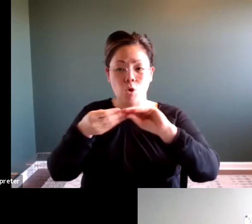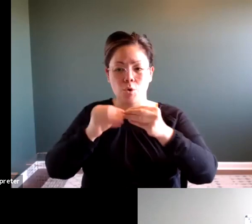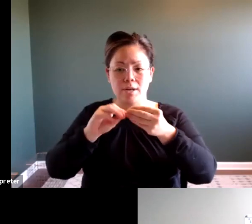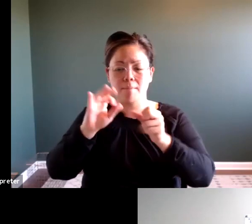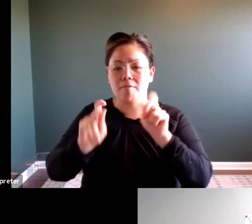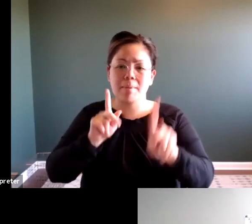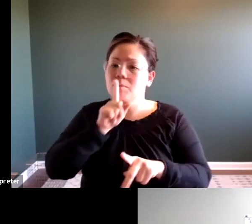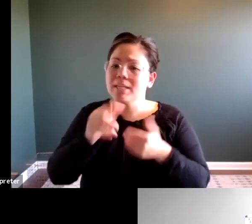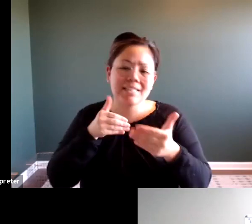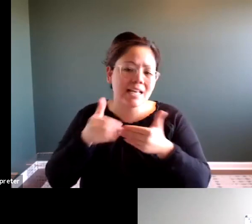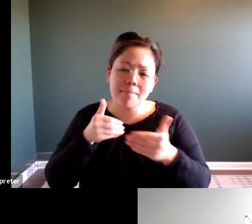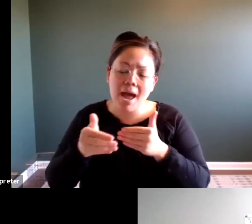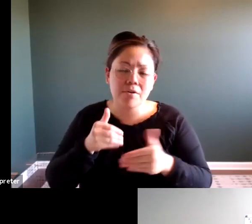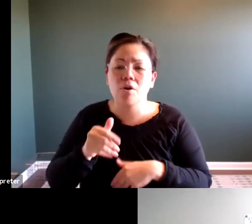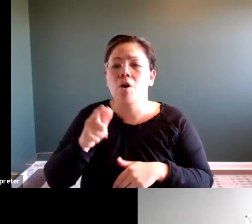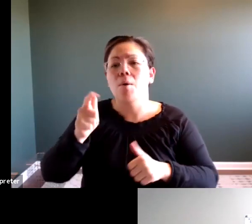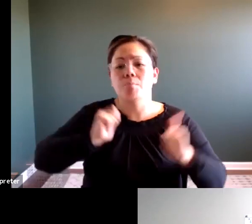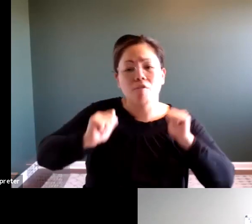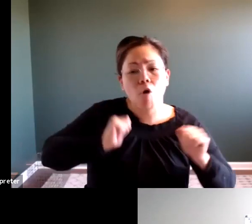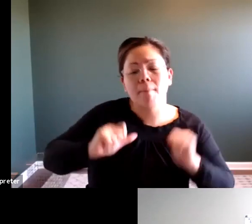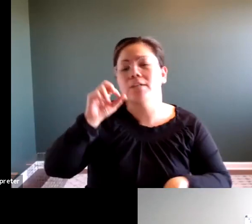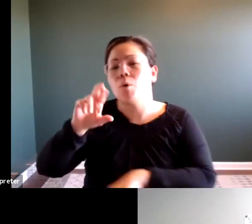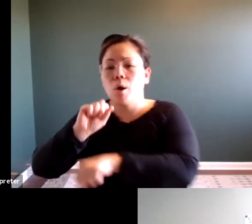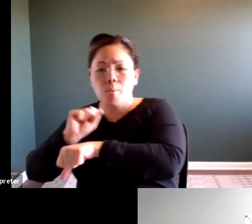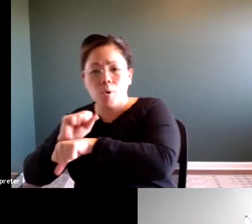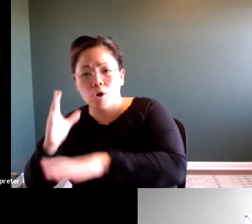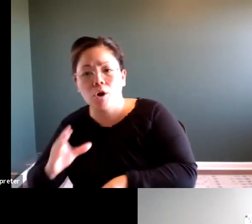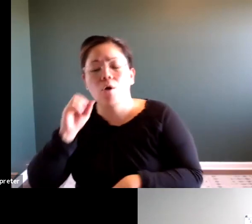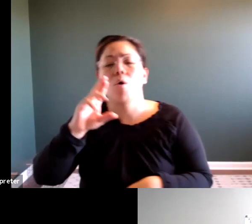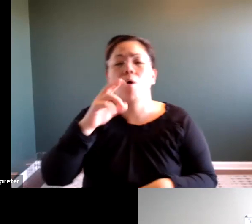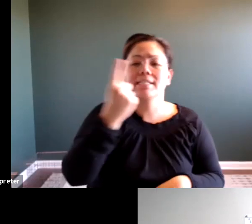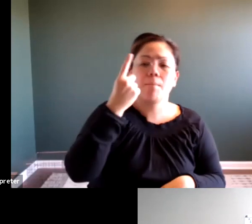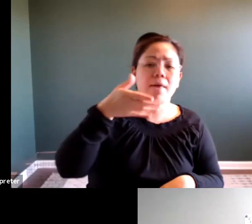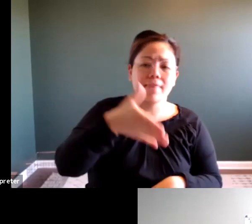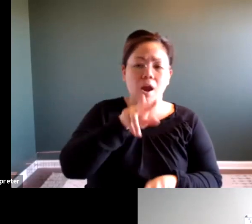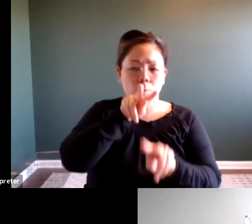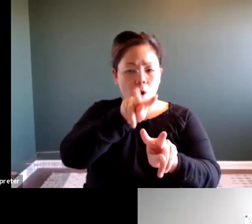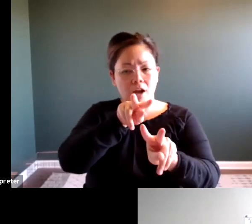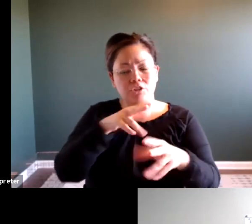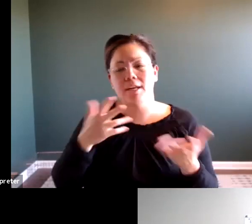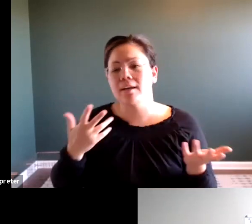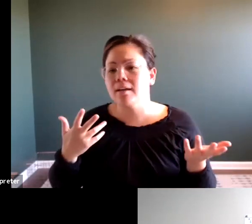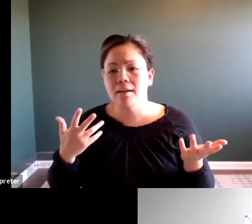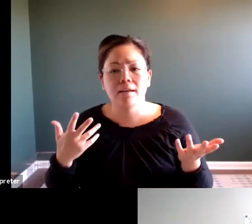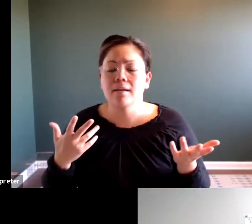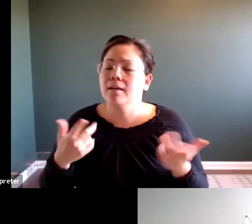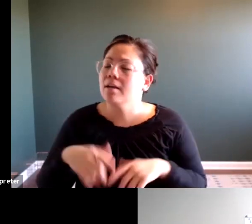It doesn't matter what they're performing whether they're a worker or whether they are someone there you know, to partake a customer.